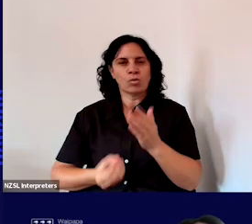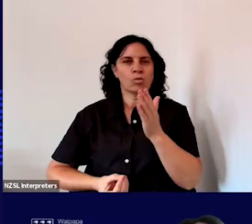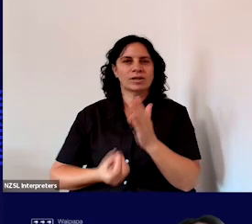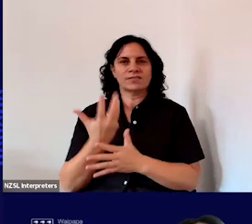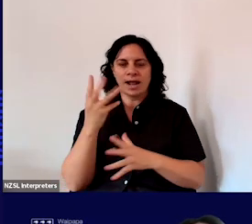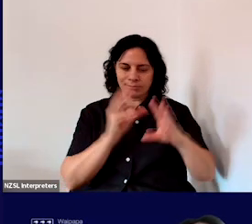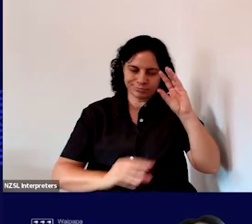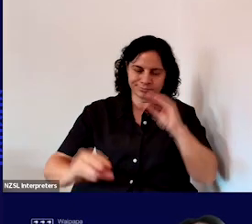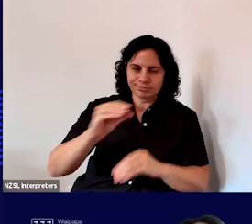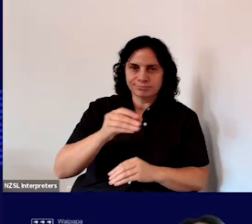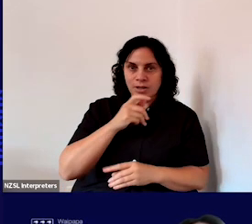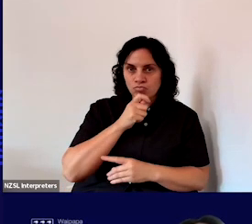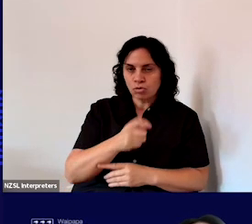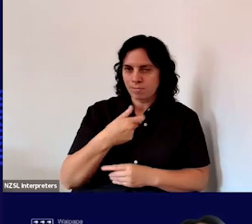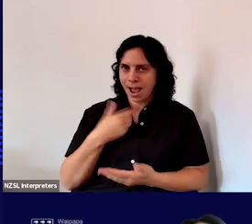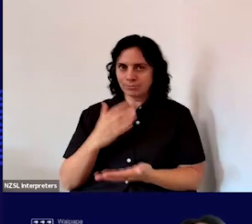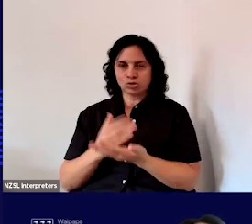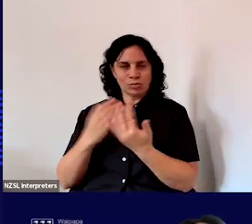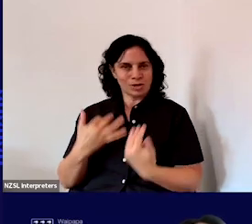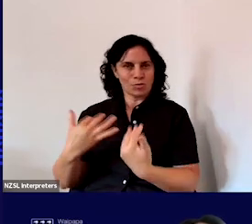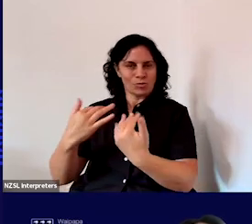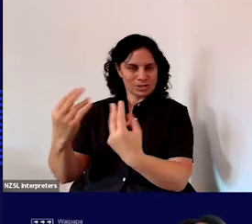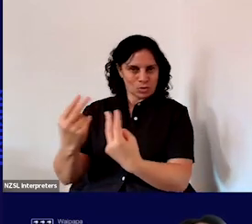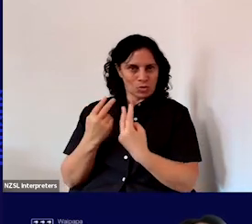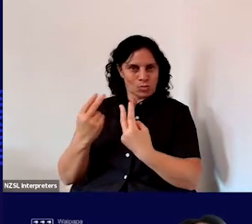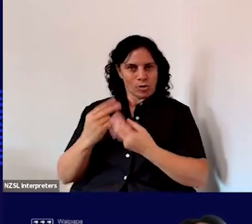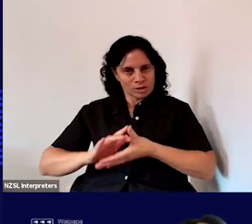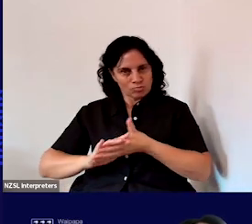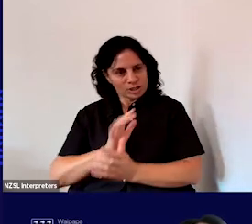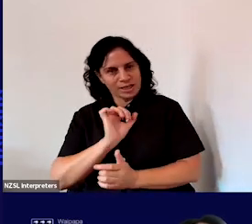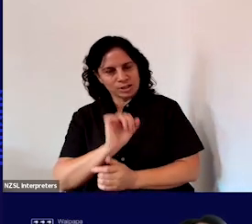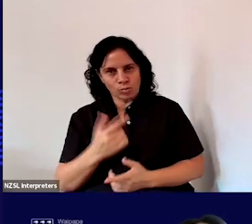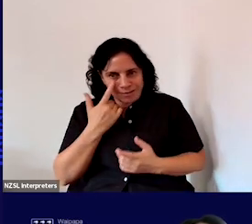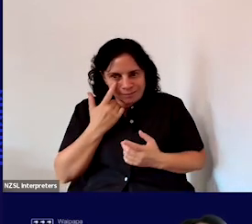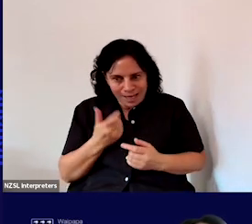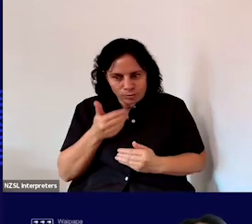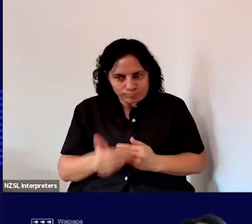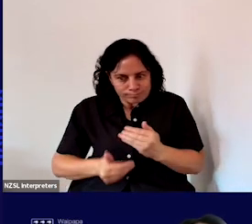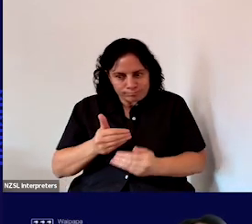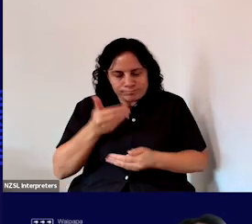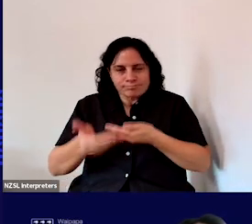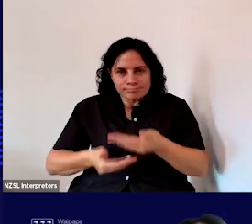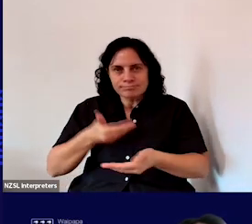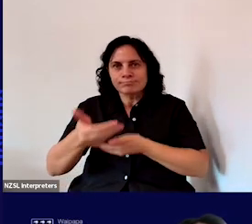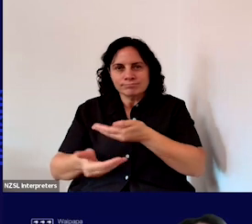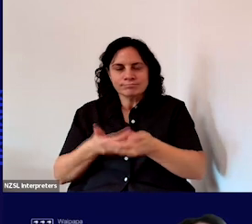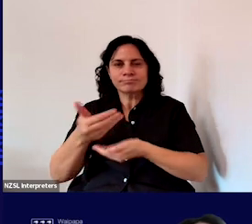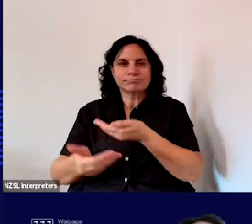I'm sure the audience really enjoyed and appreciated your careful walk through of, what is really a, in-depth